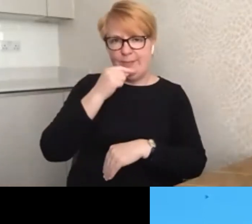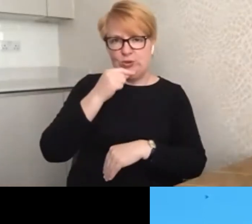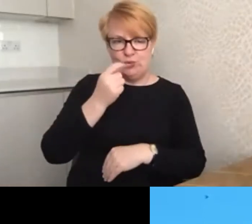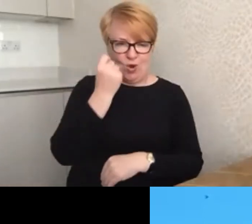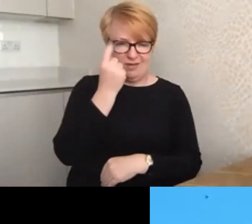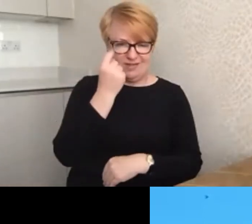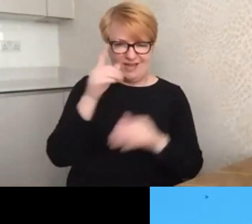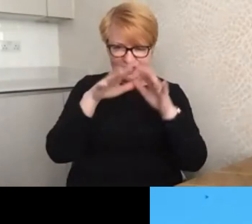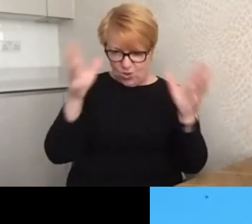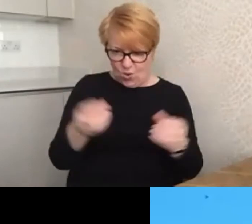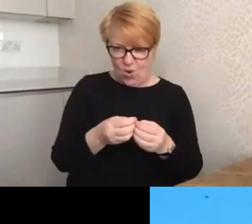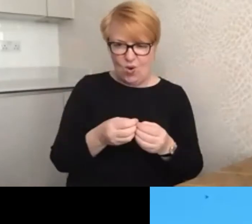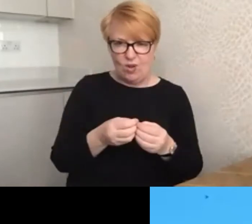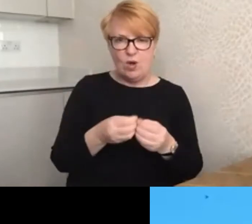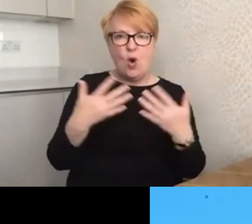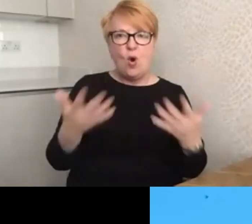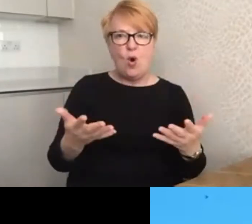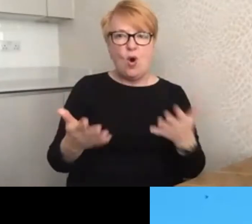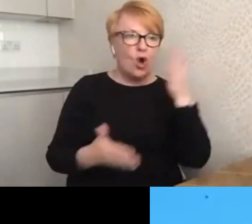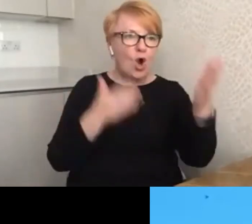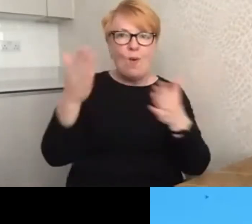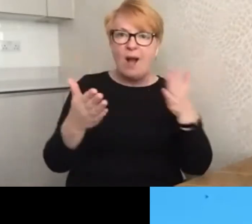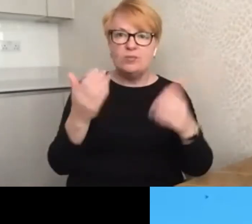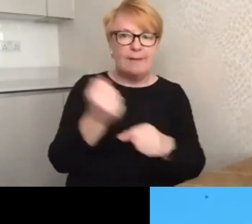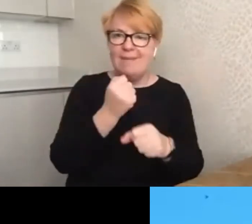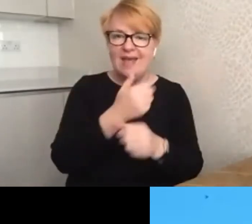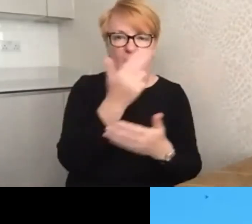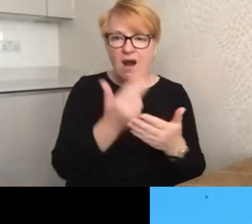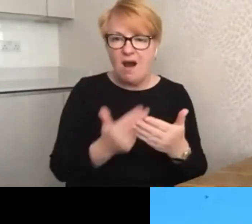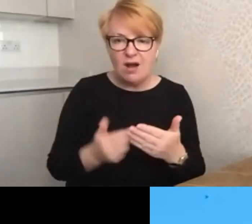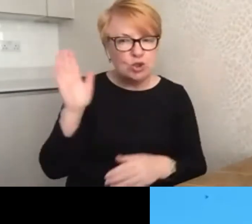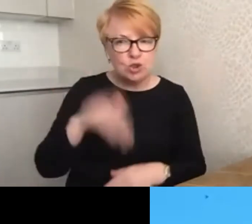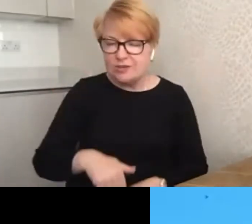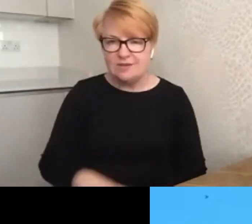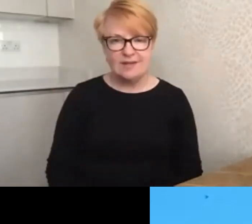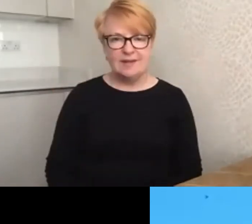to be able to go out and make art. >> JES: Yeah. And as I just wanted to